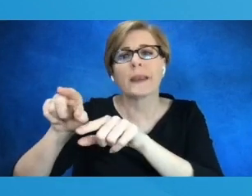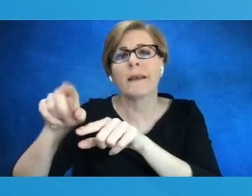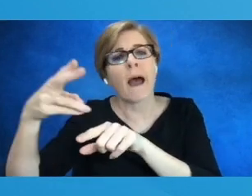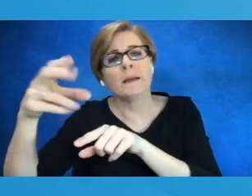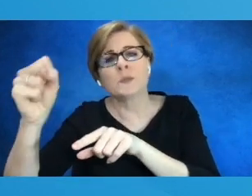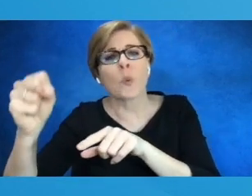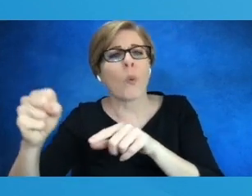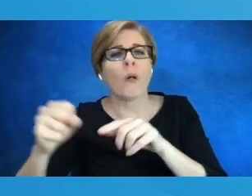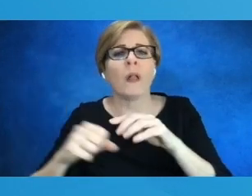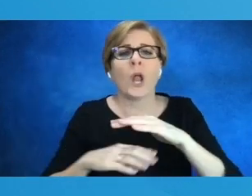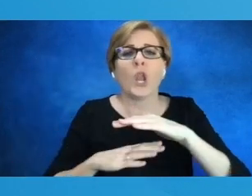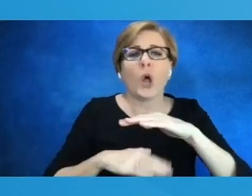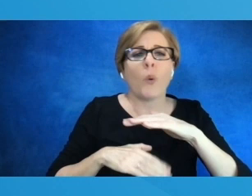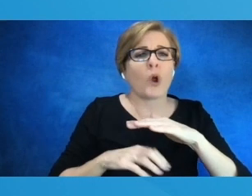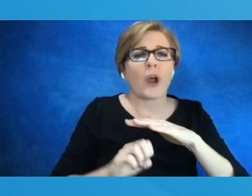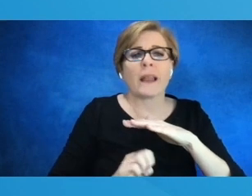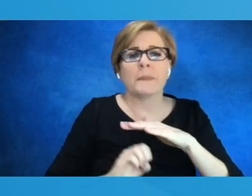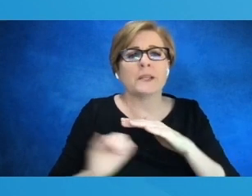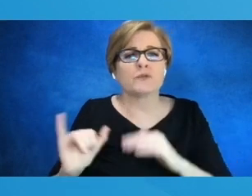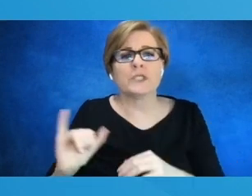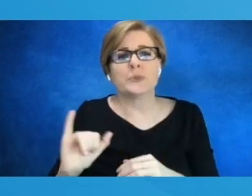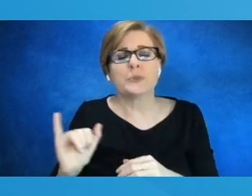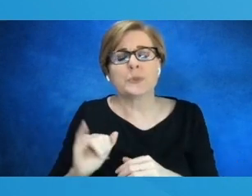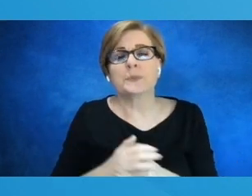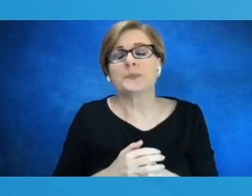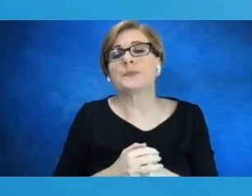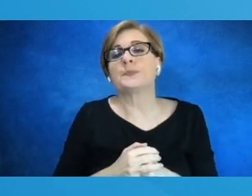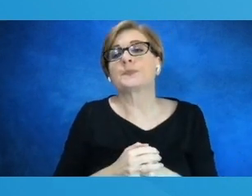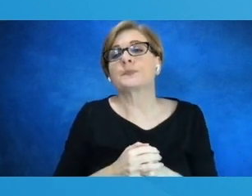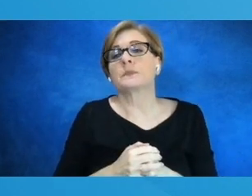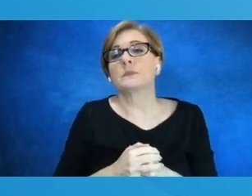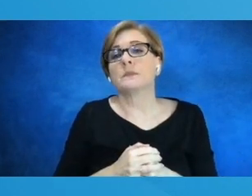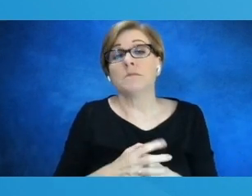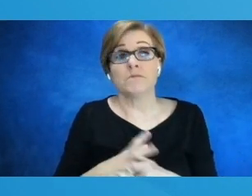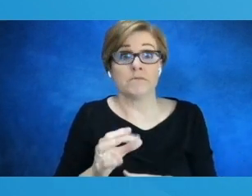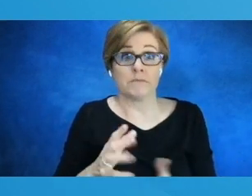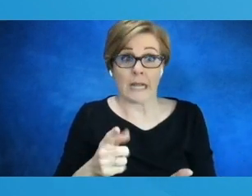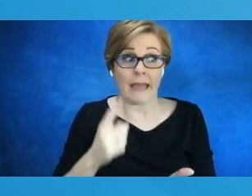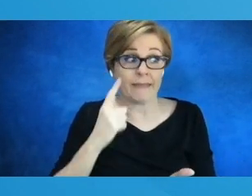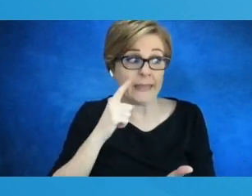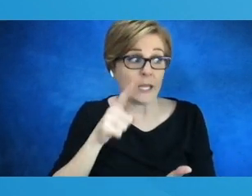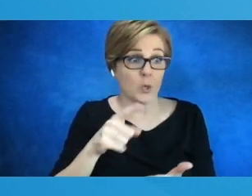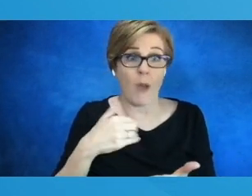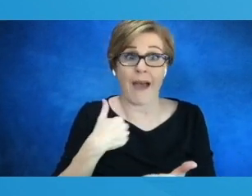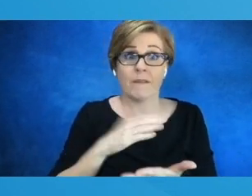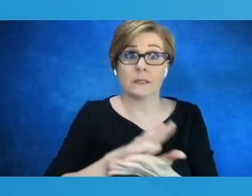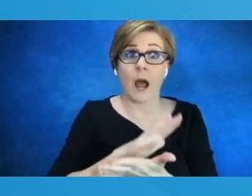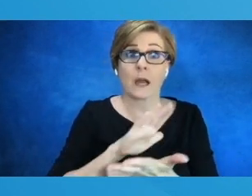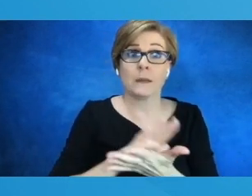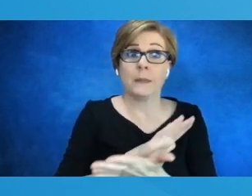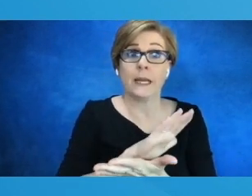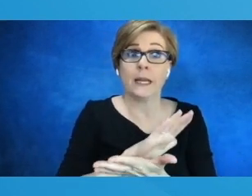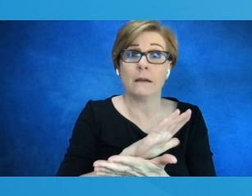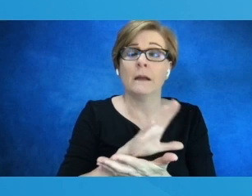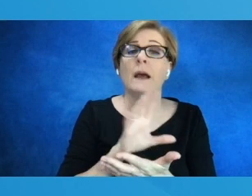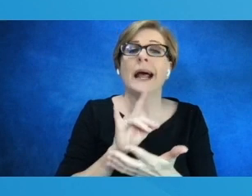So, I believe you've received a document that has links to both of these collections as